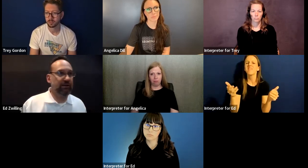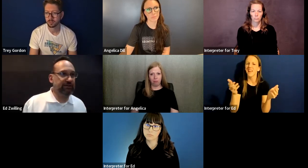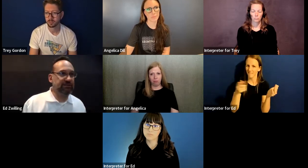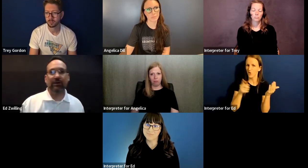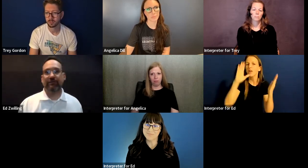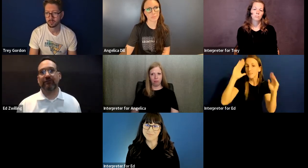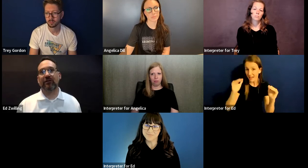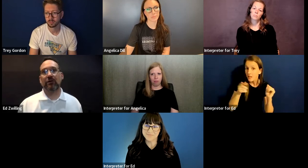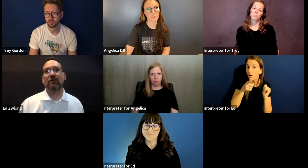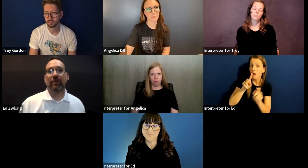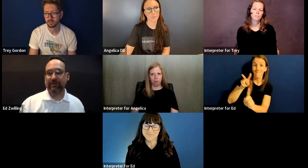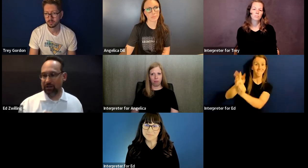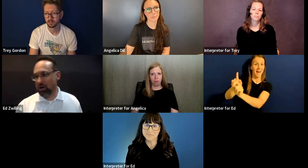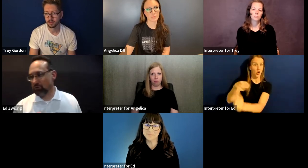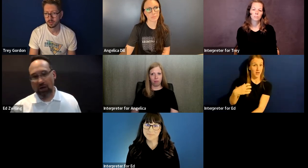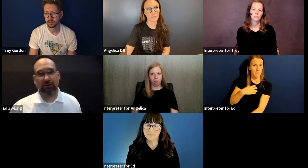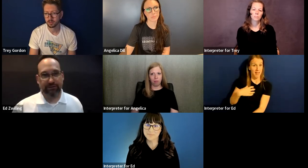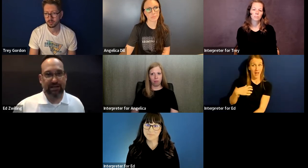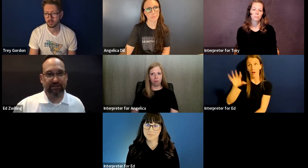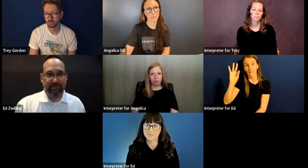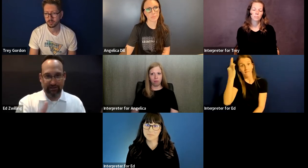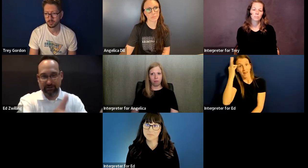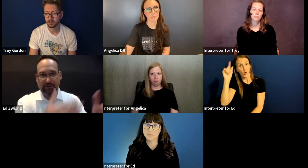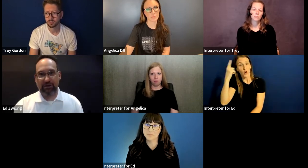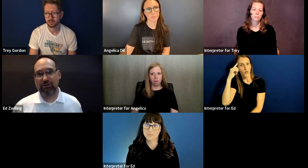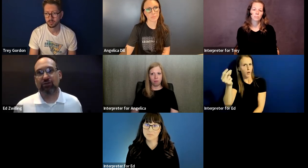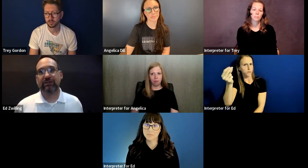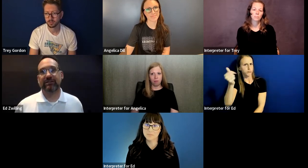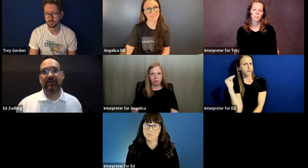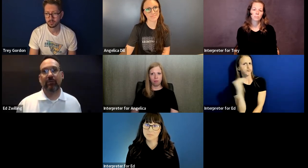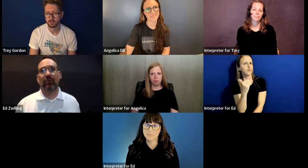and then somebody from the federal government's gonna go talk to the dentist to use trey's example